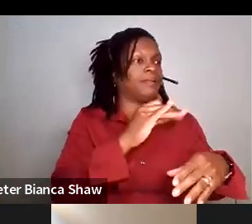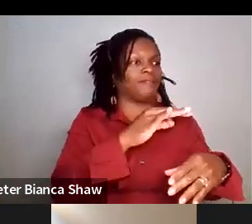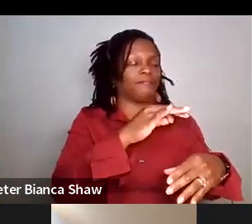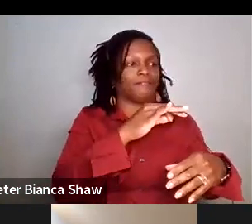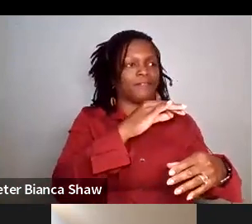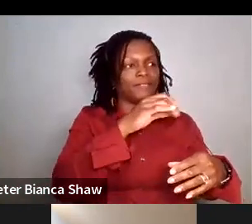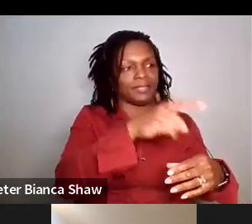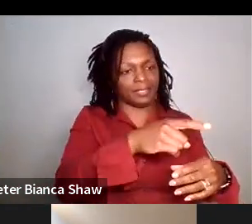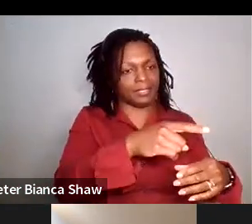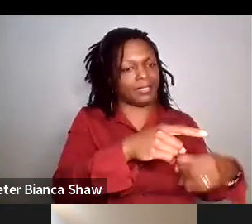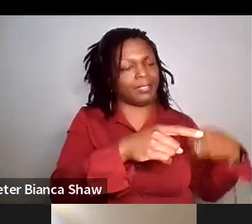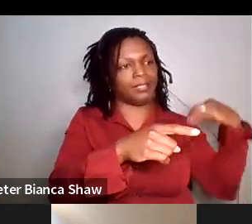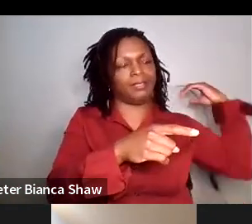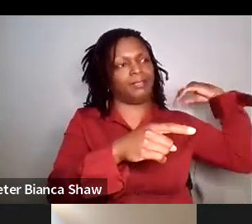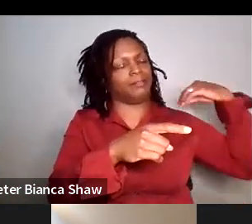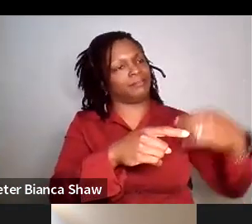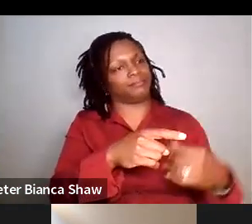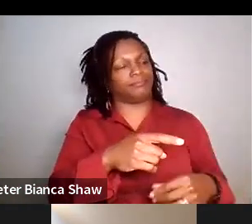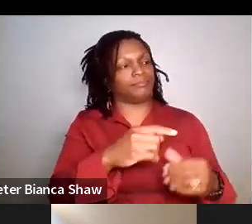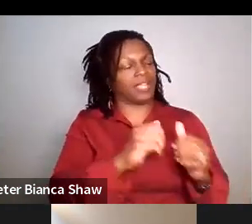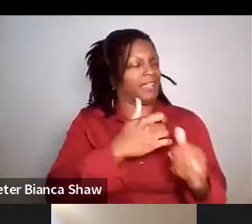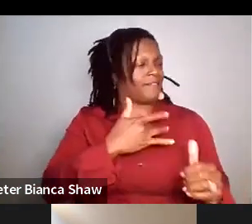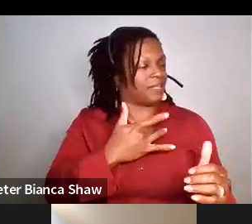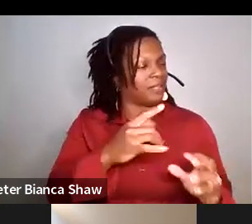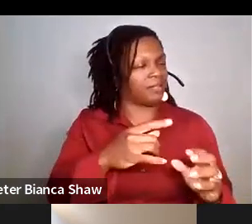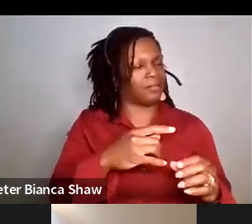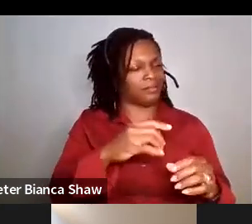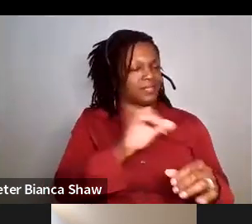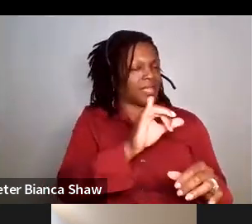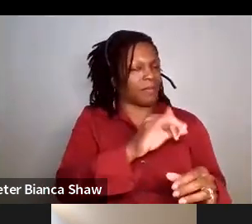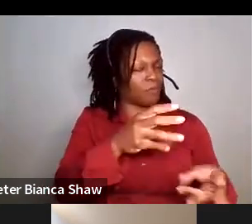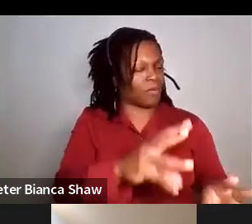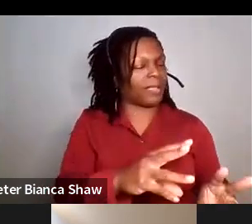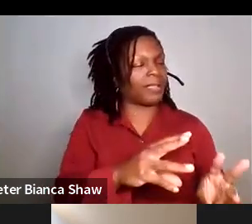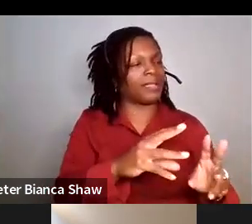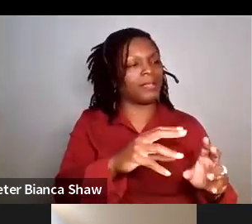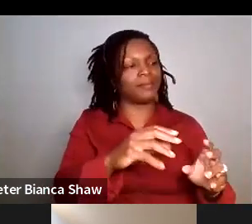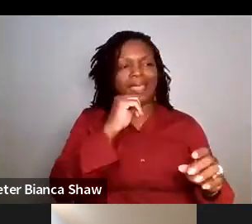Now with him, being on autism spectrum my son is not exactly one that was very sociable.